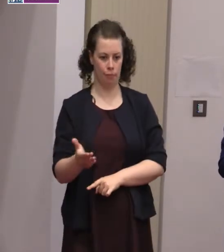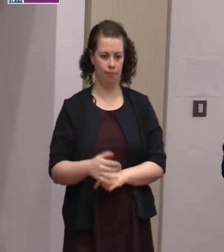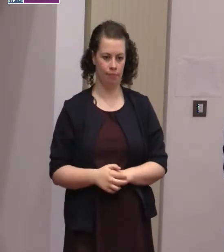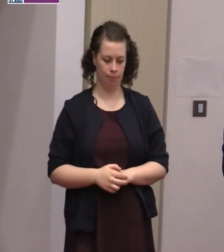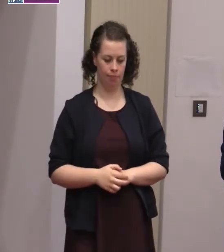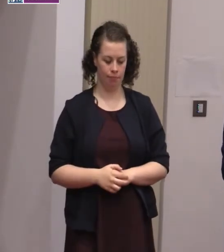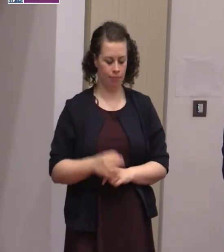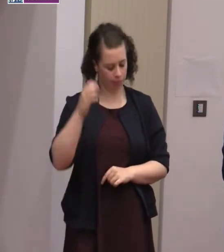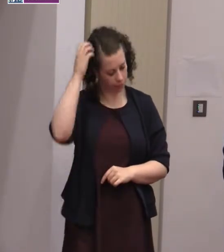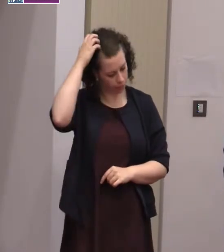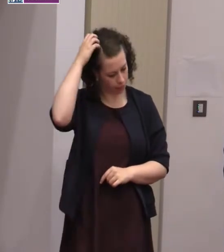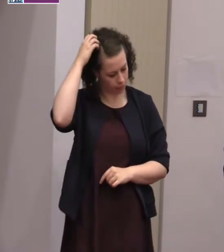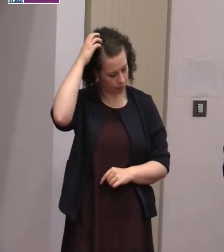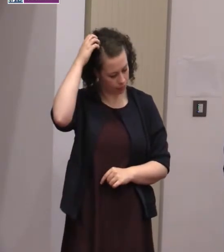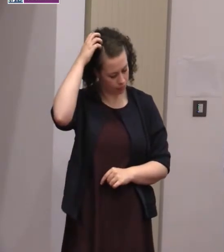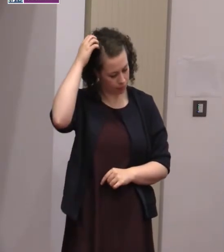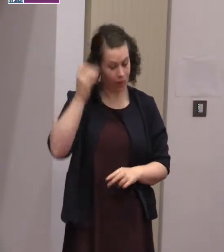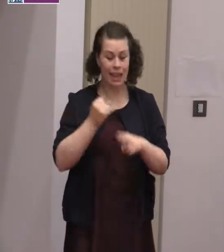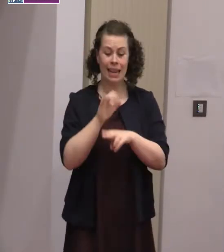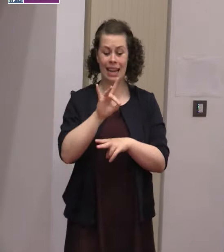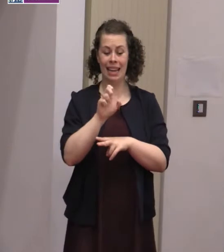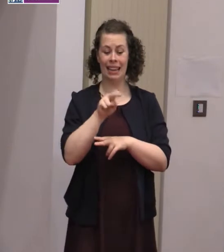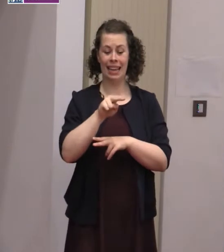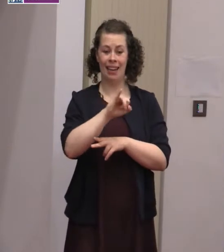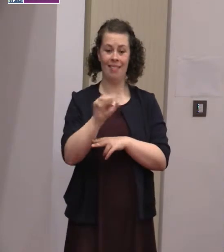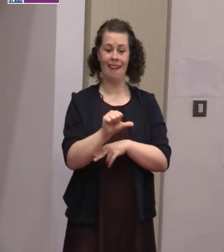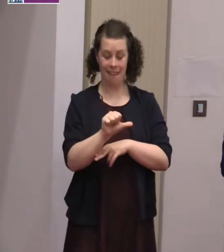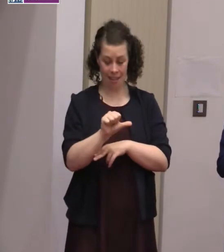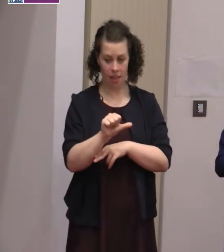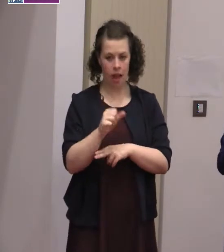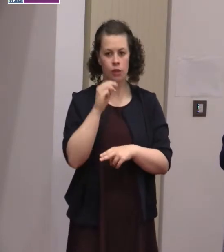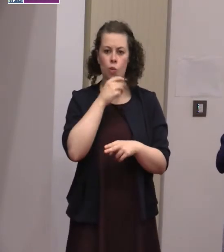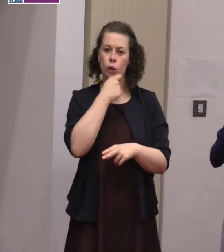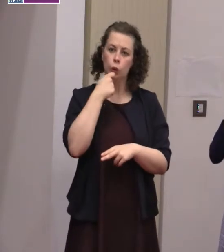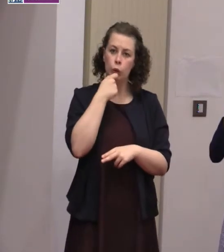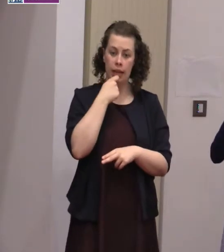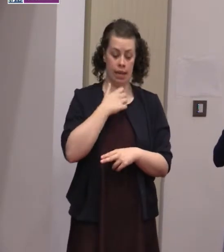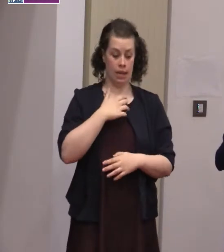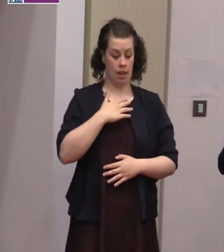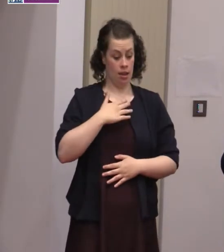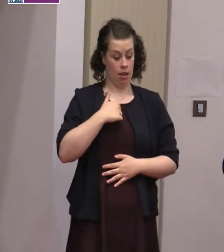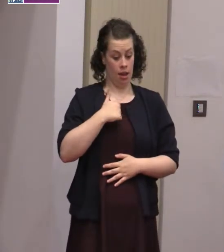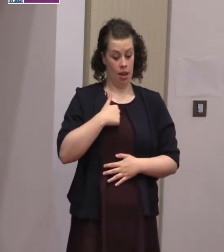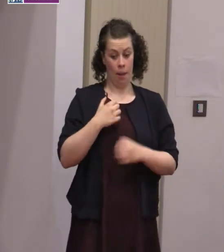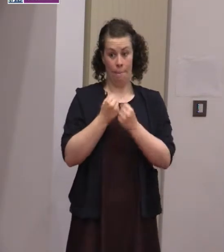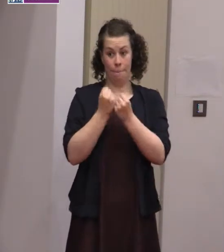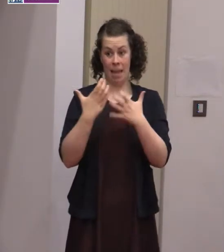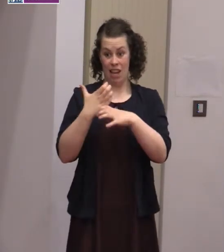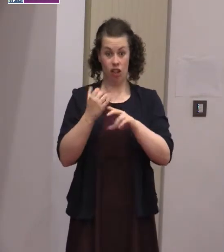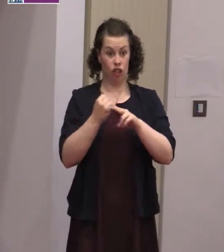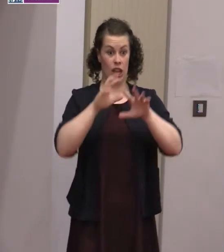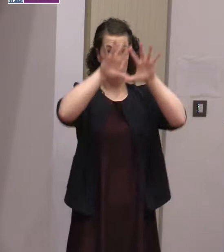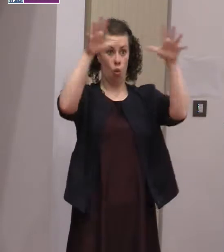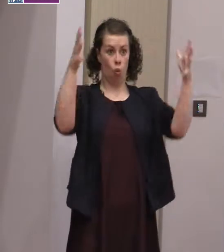In the context of Kenya, as opposed to many countries in the global north, where there